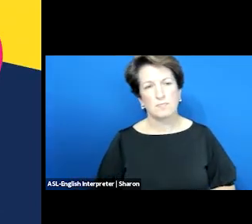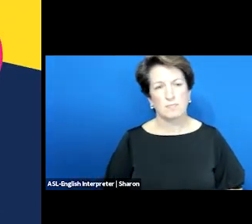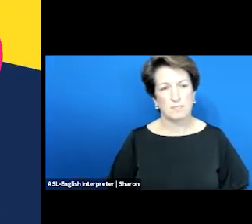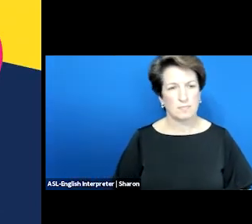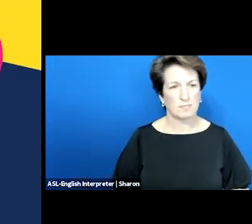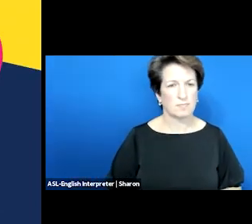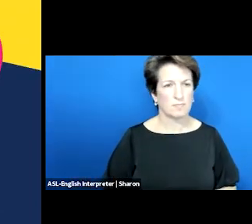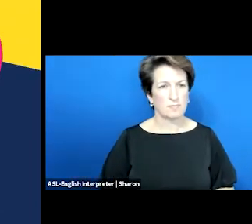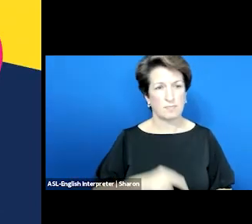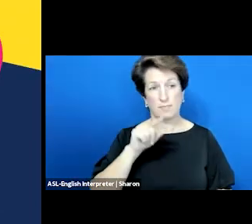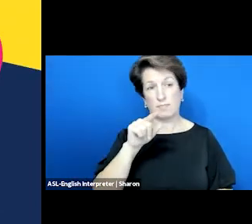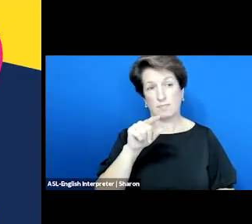that is best for you or your family. There is also a decision-making tool that the